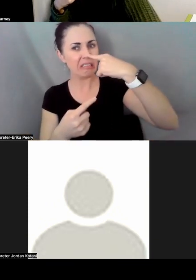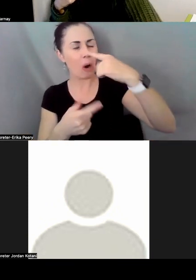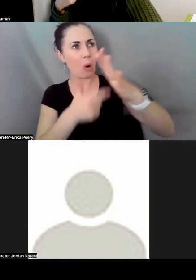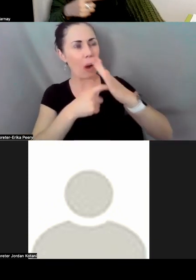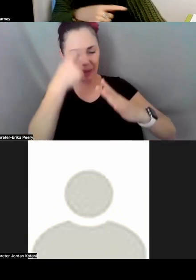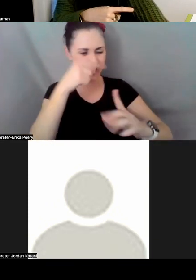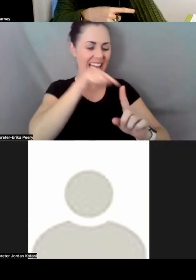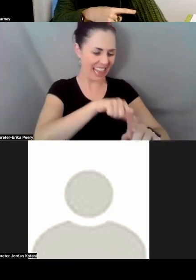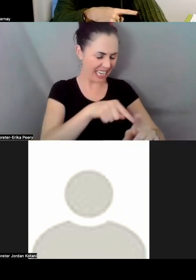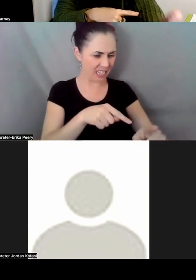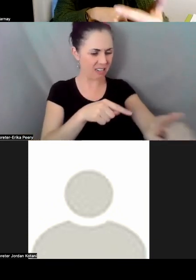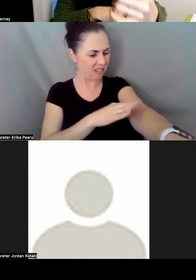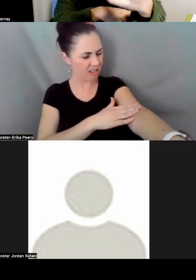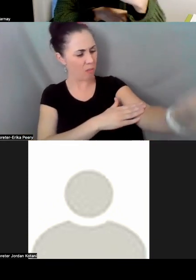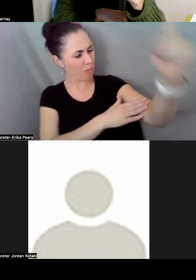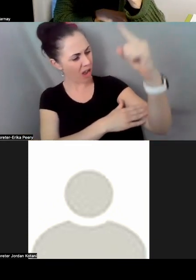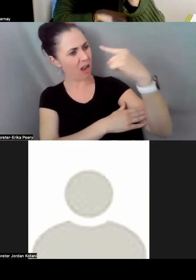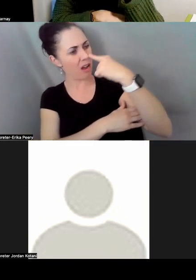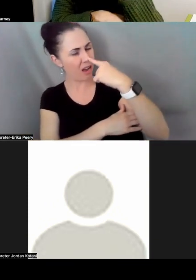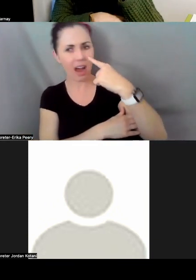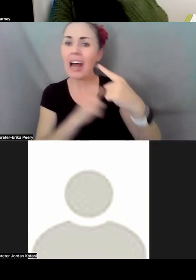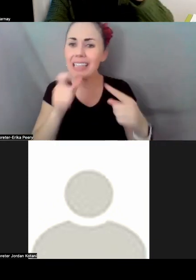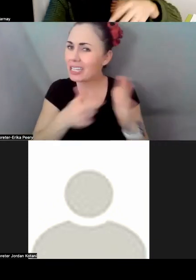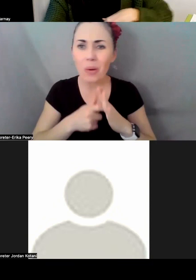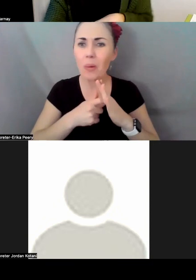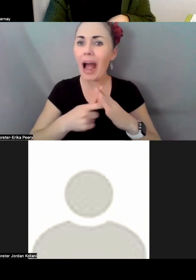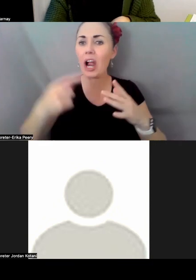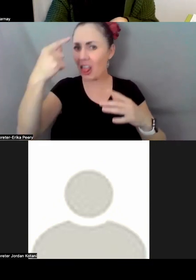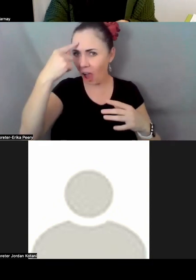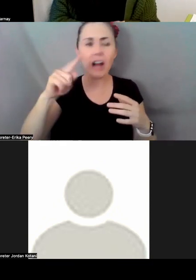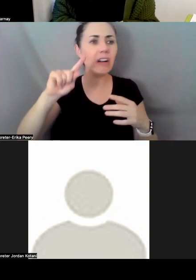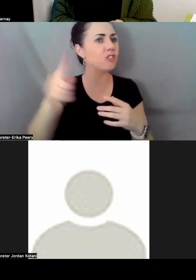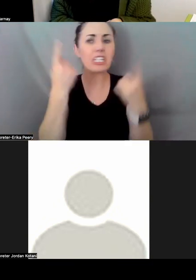and then I need to bend at the elbow to get to my nose. It just happens on an unconscious level.